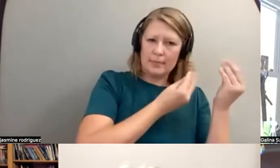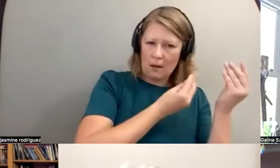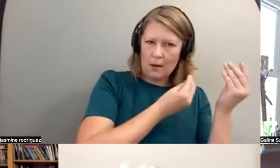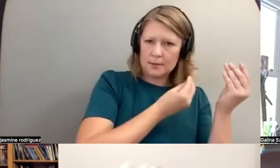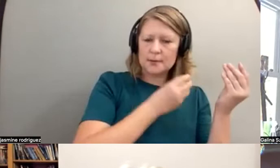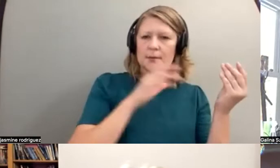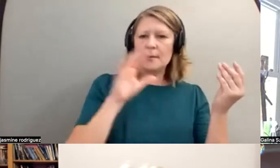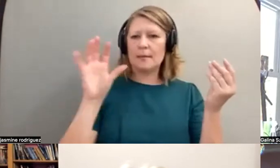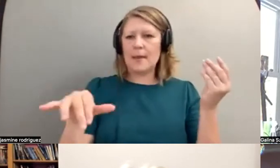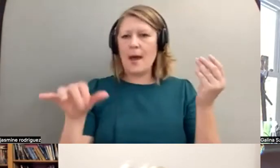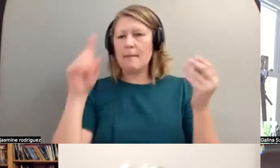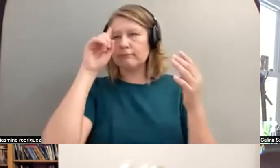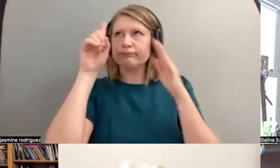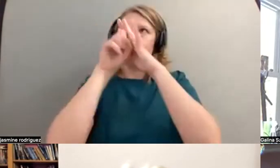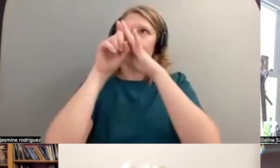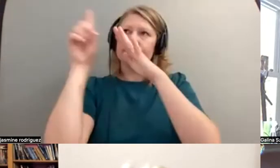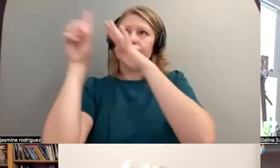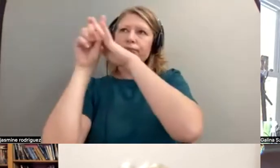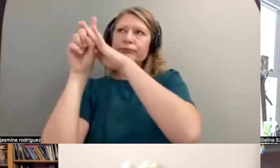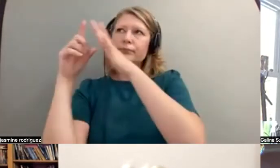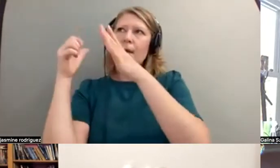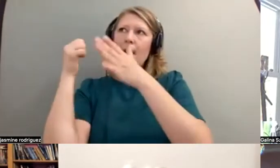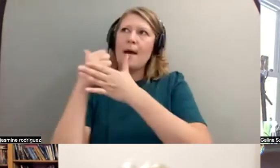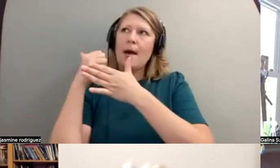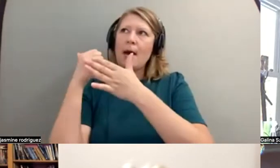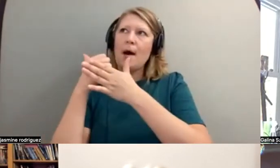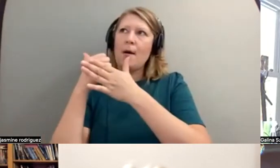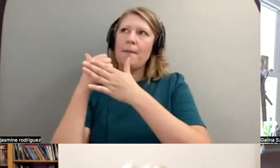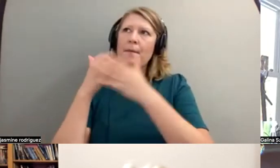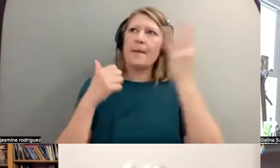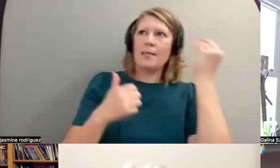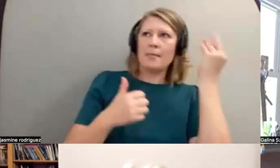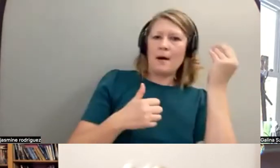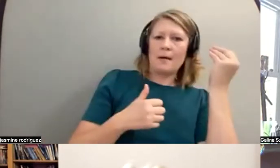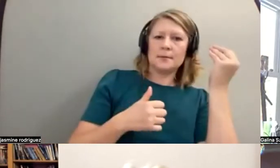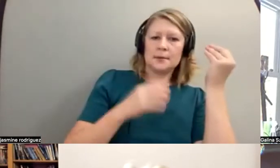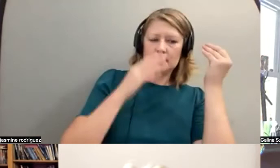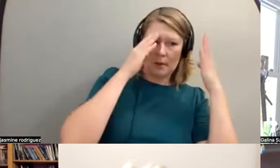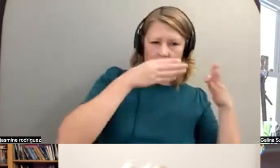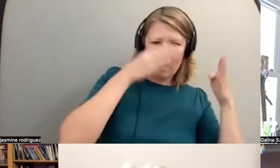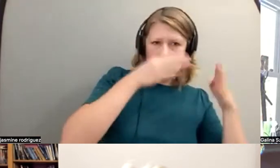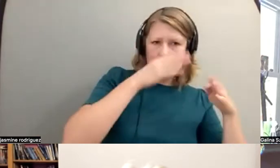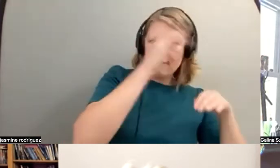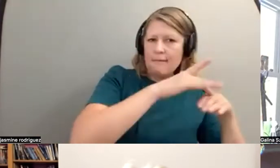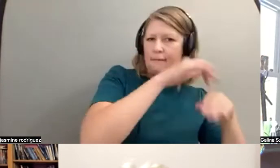a very scientific mind, very, ah, logical mind,